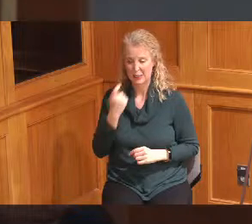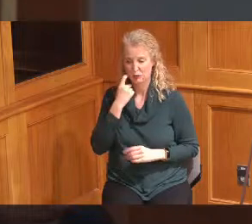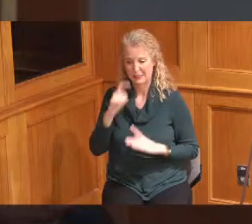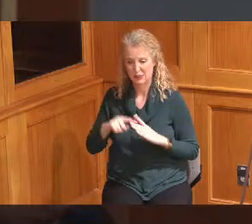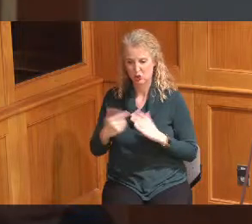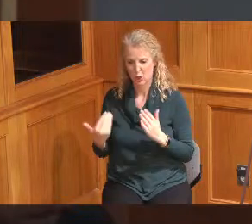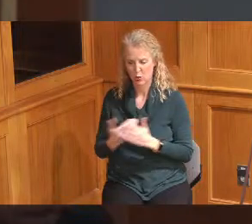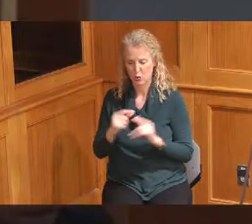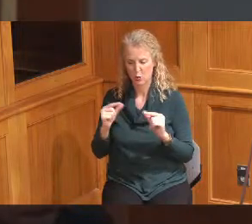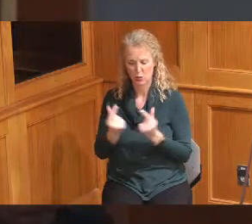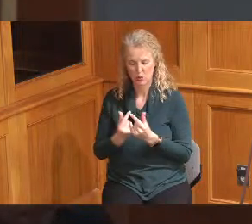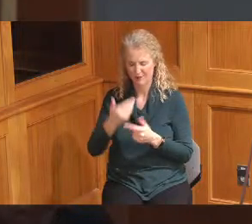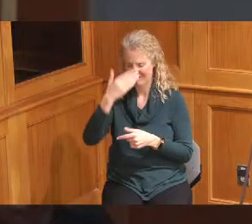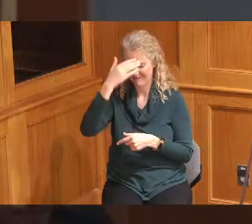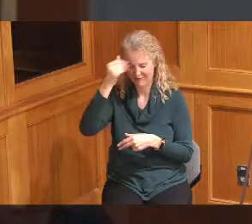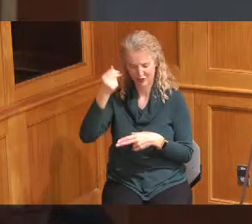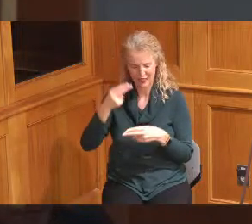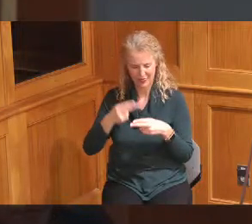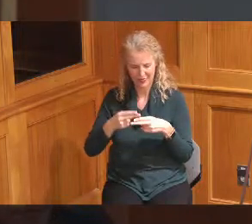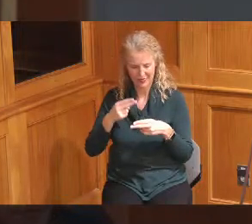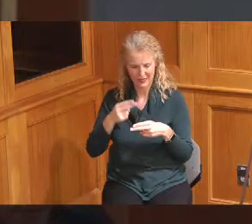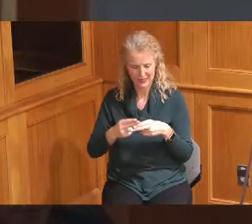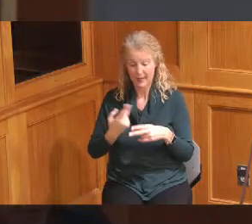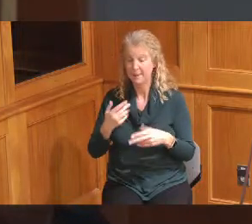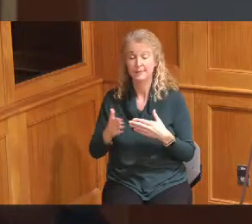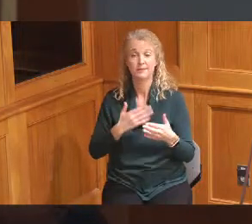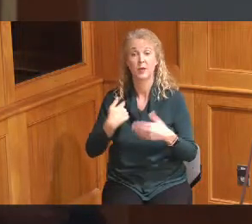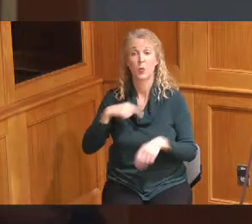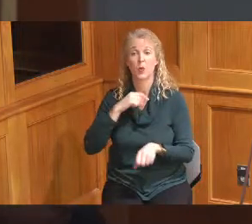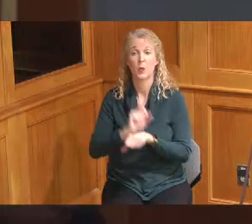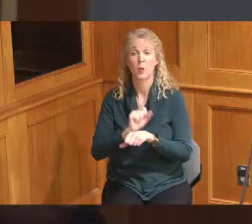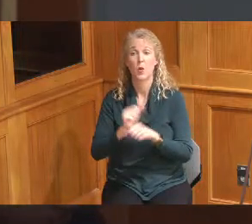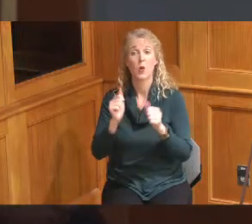work closely with MSD we work closely with our water providers we work closely with all those